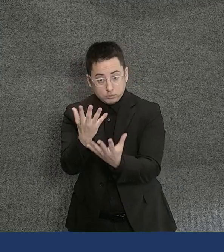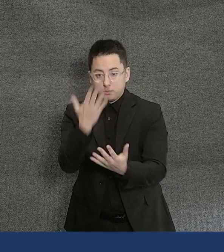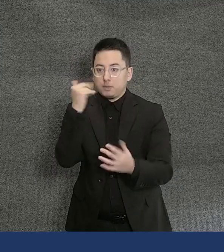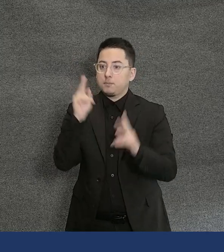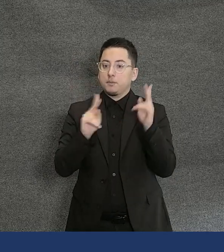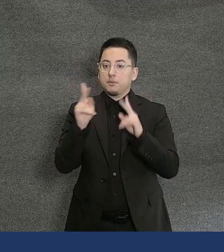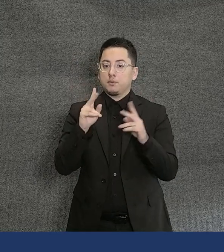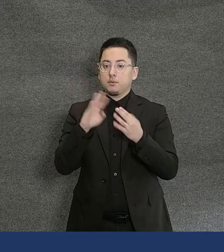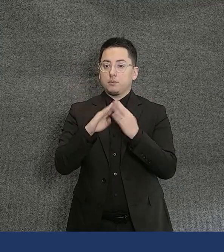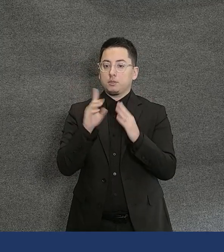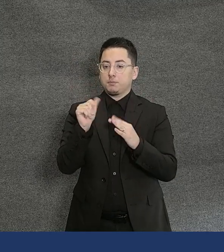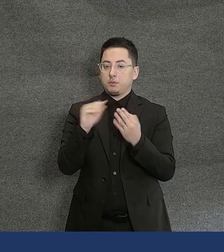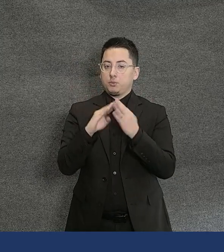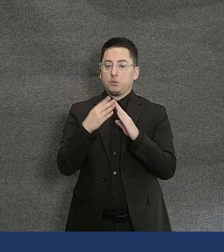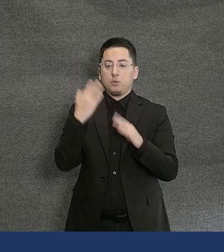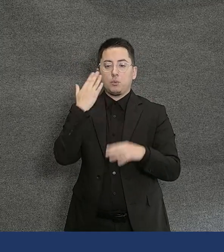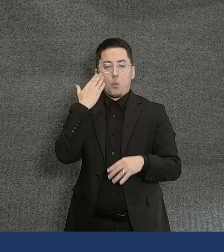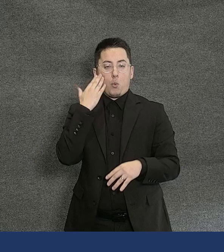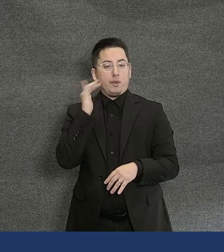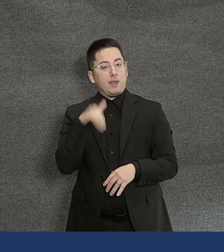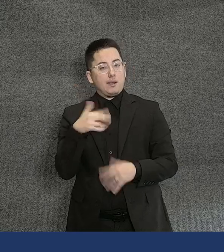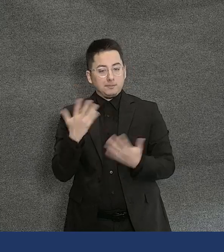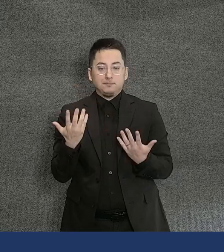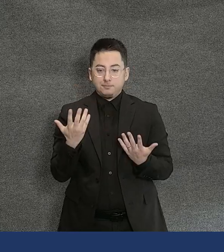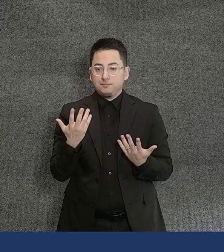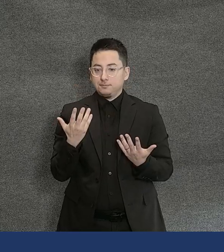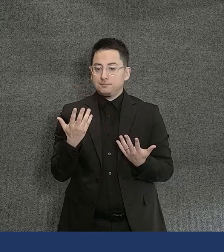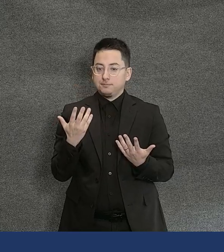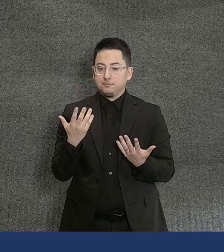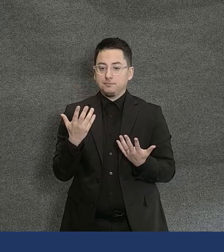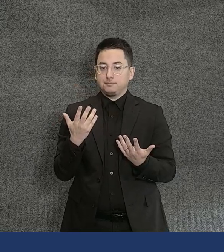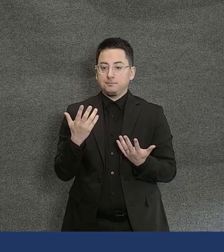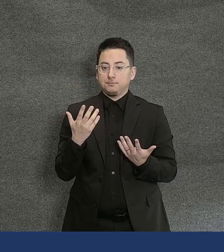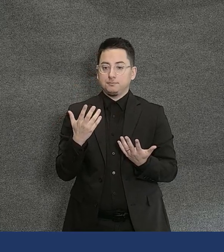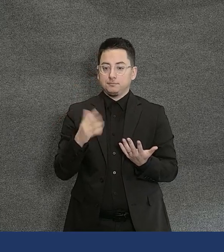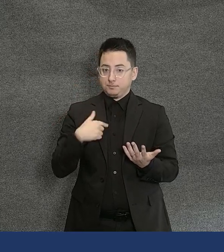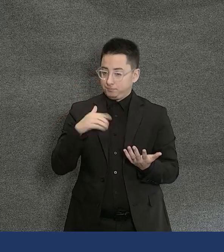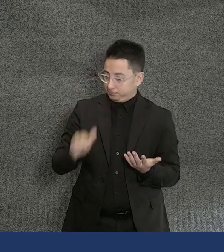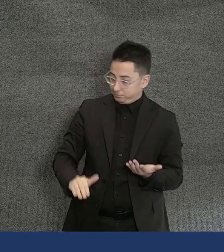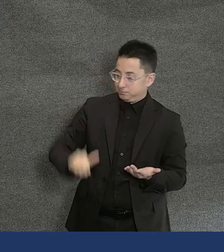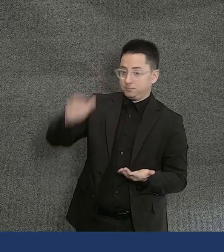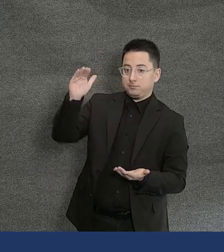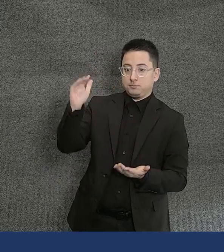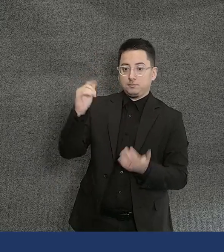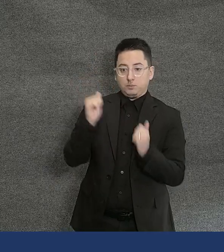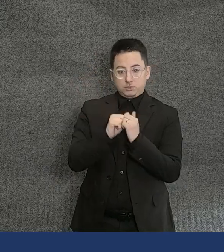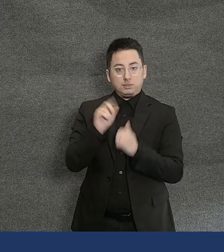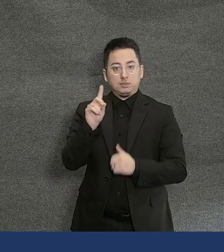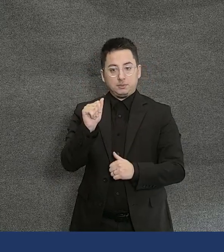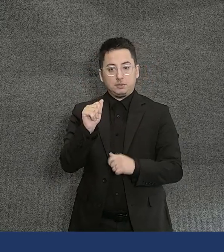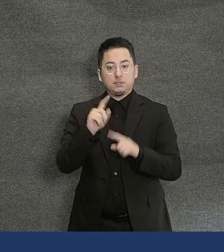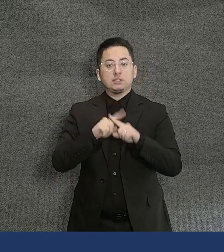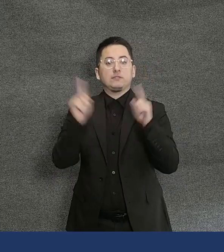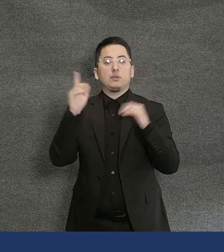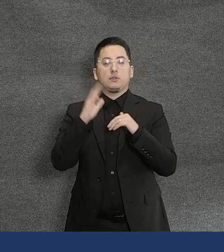that that's a different experience if you've been othered since you were little.